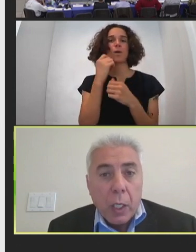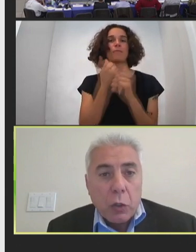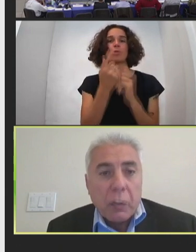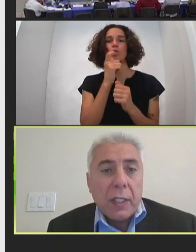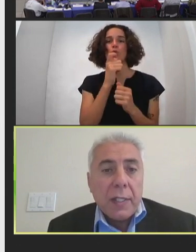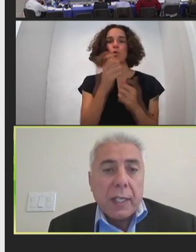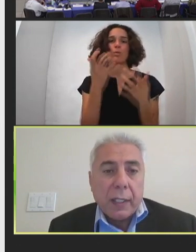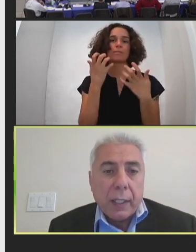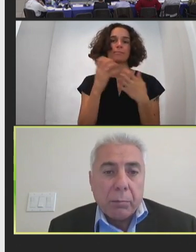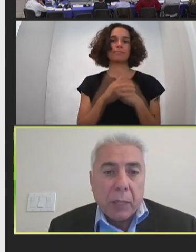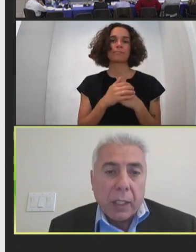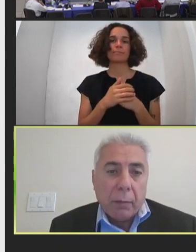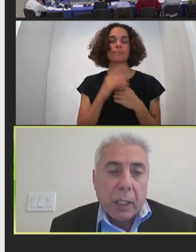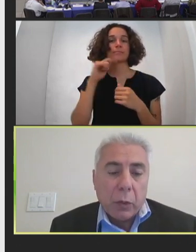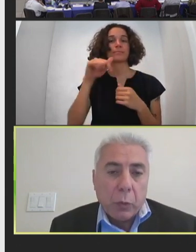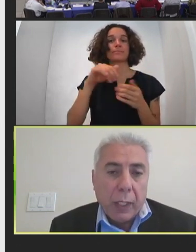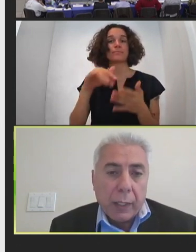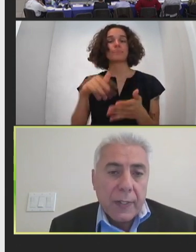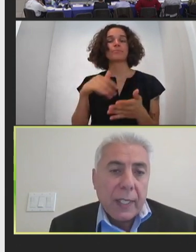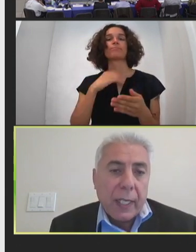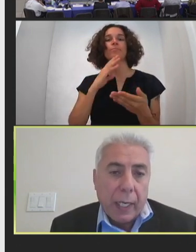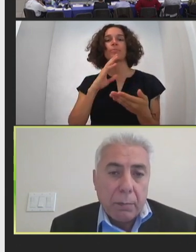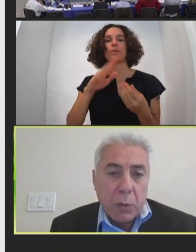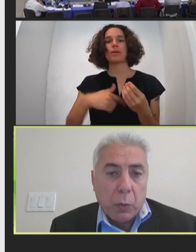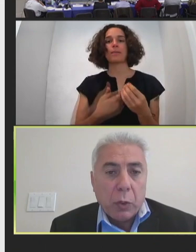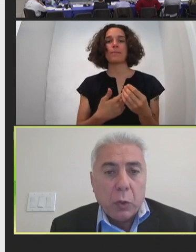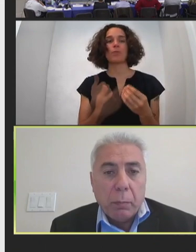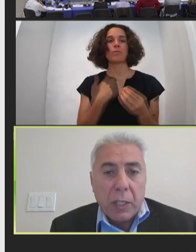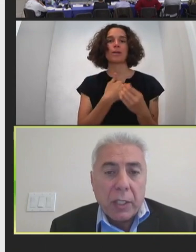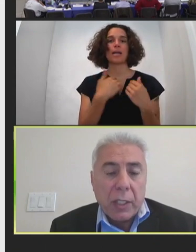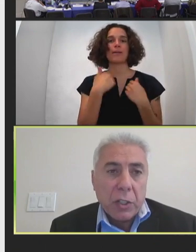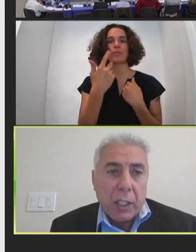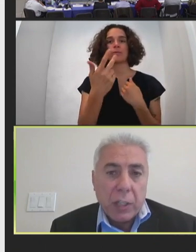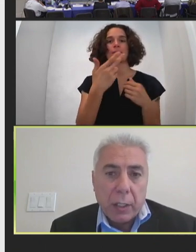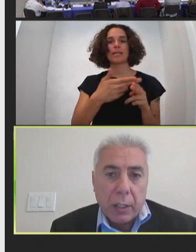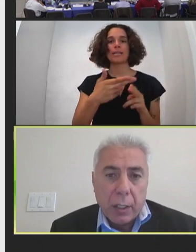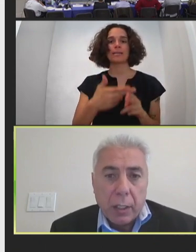So, with the study that I'm talking about, we had three aims. We wanted to measure the change in